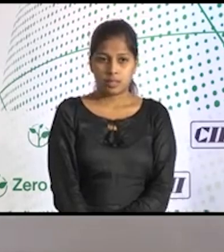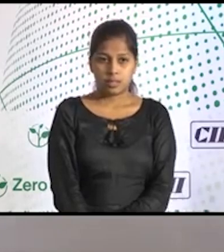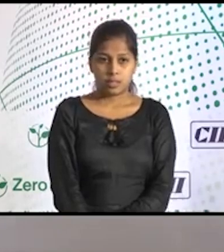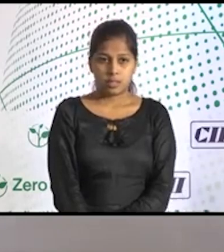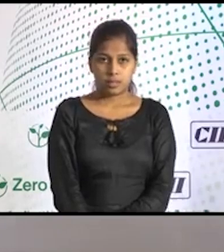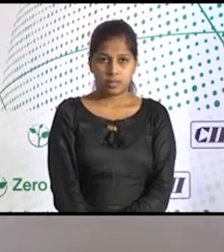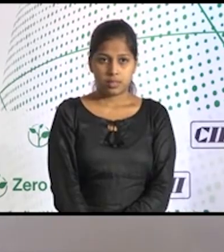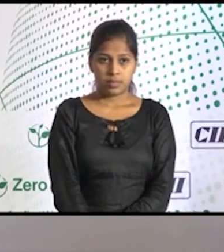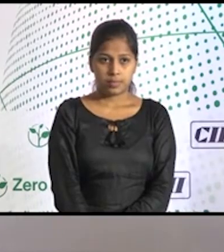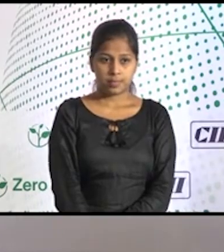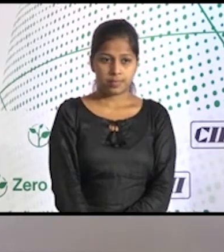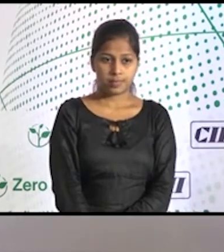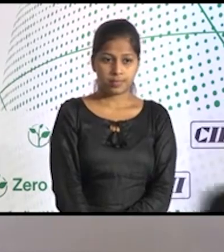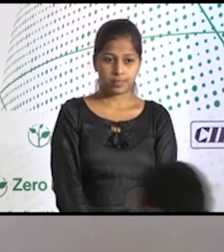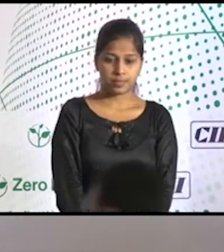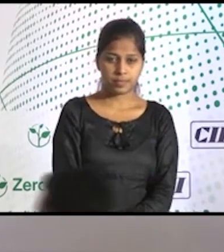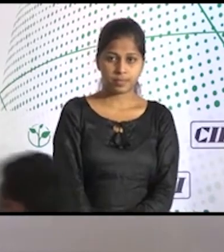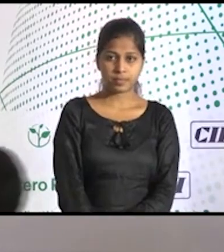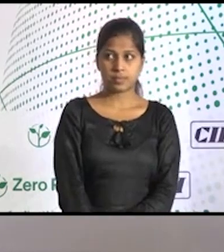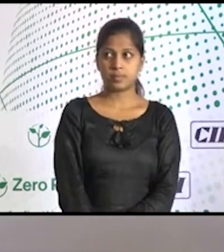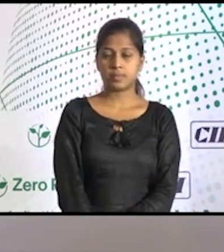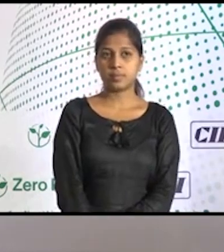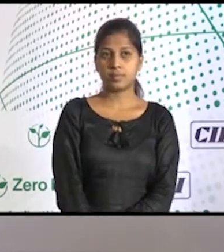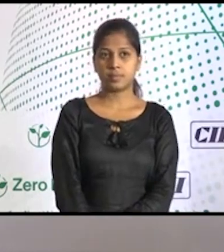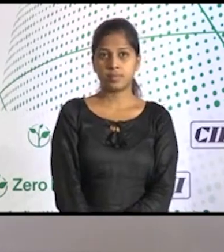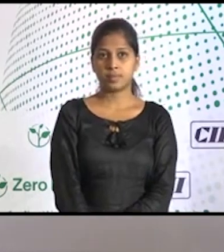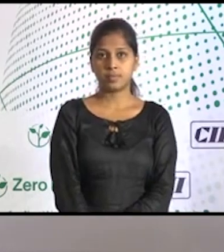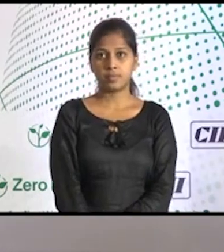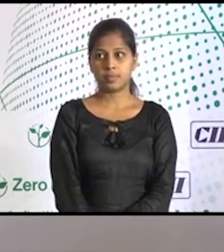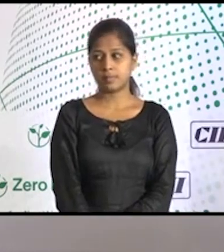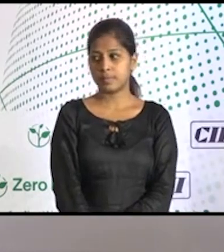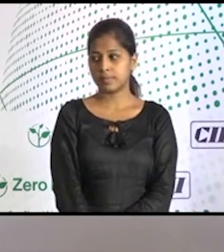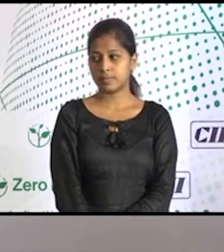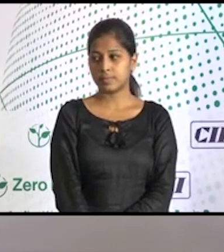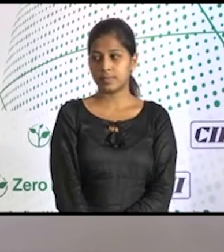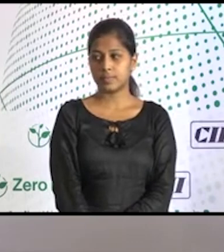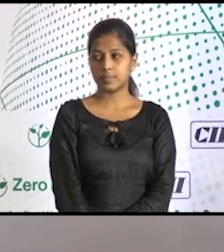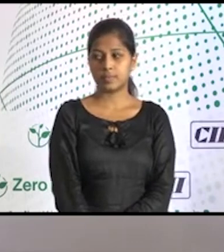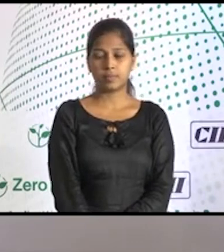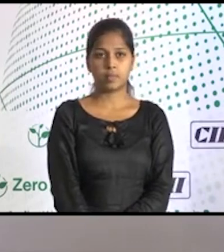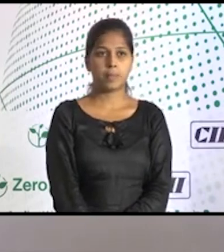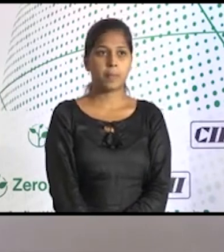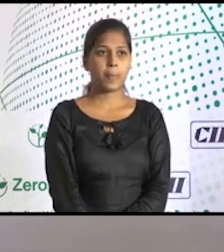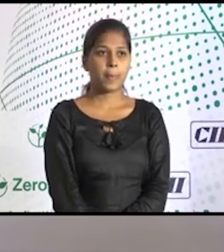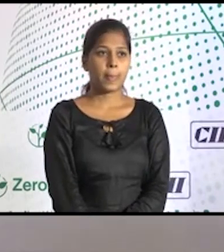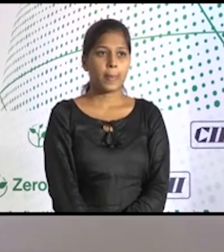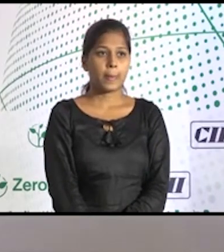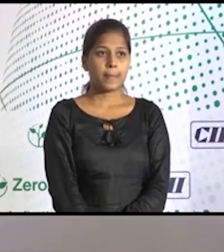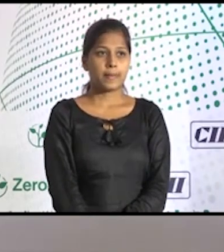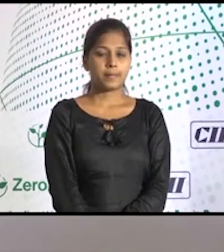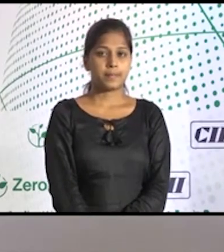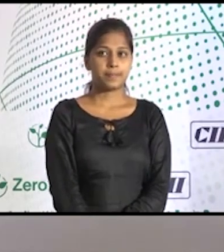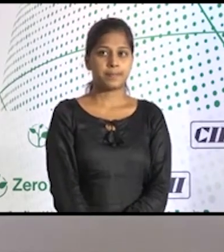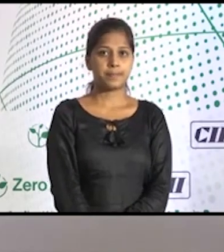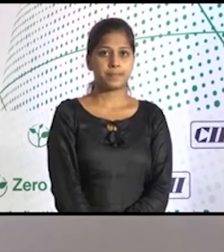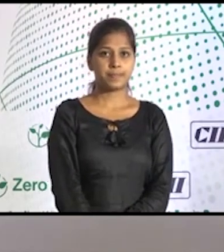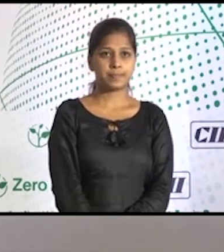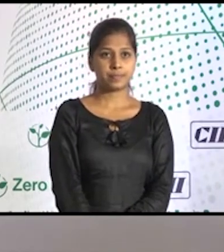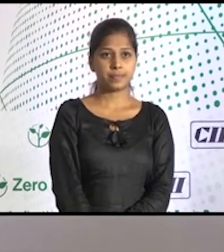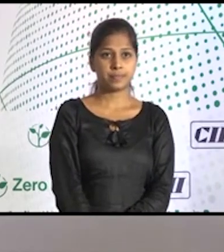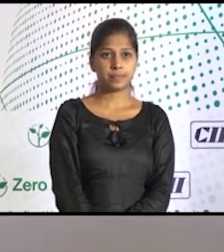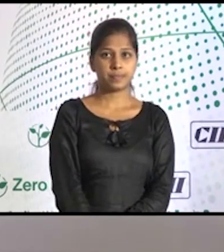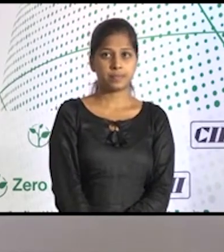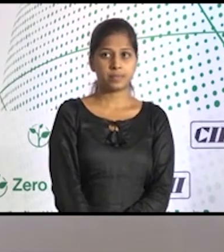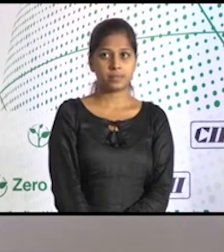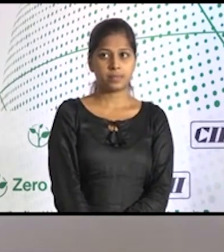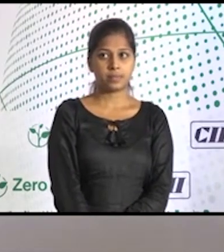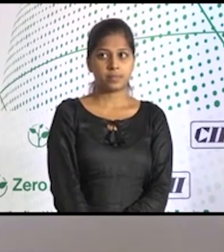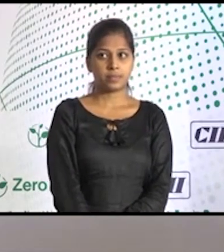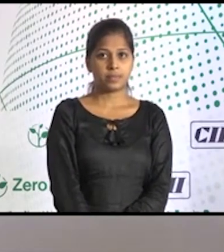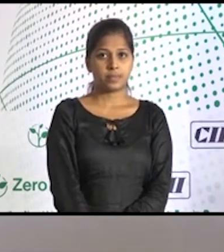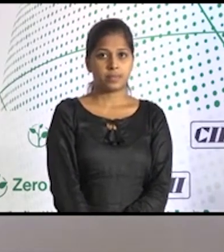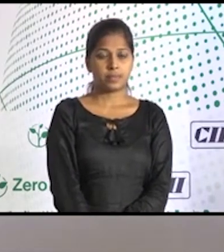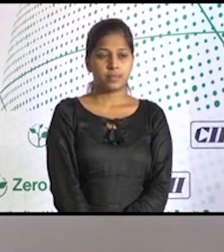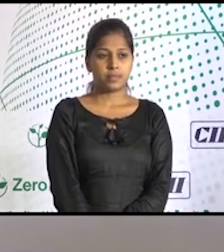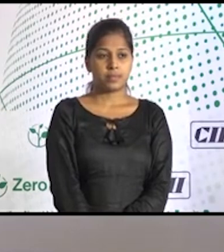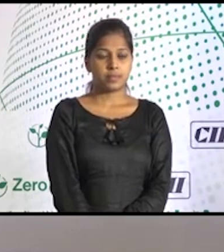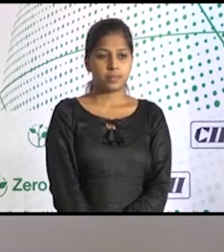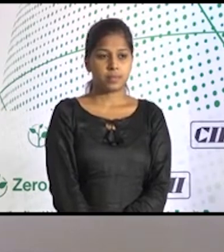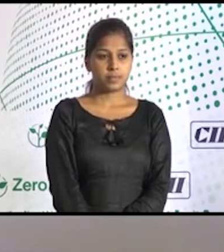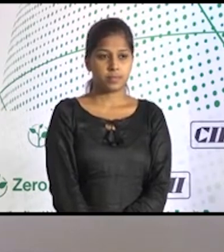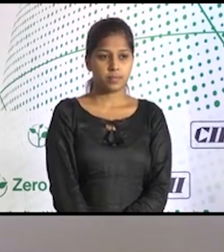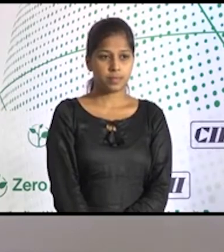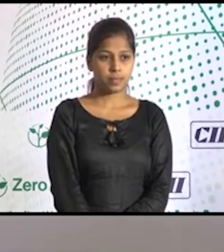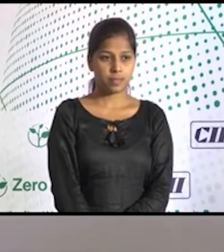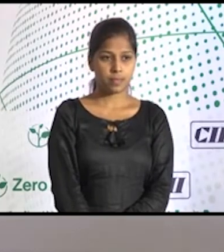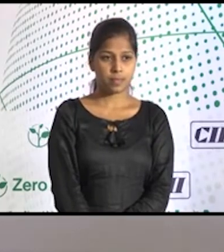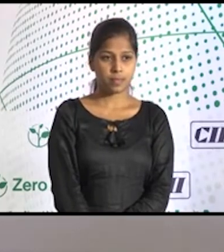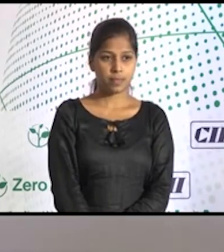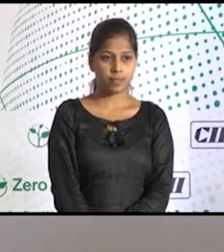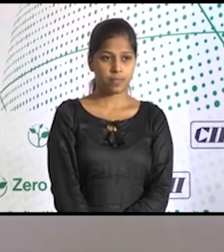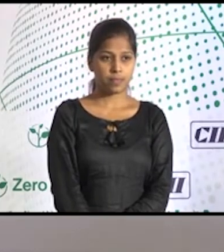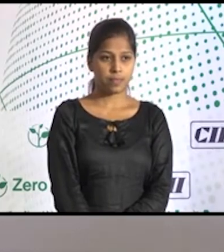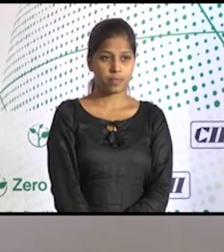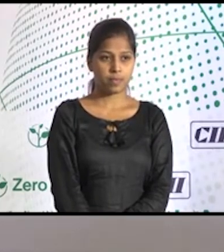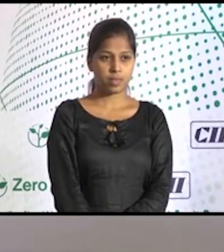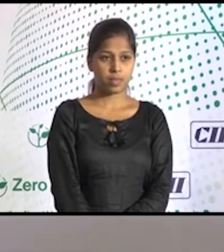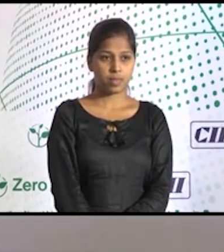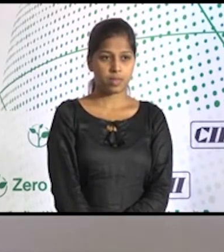this week his last almost